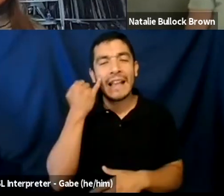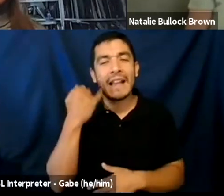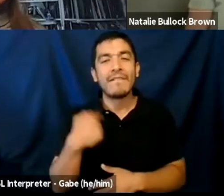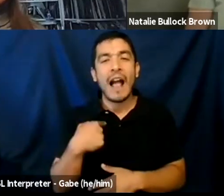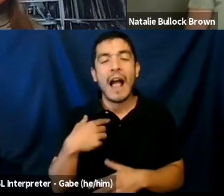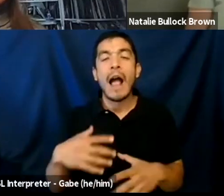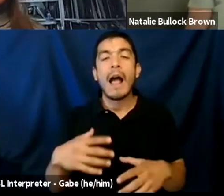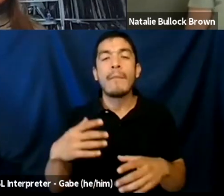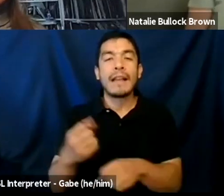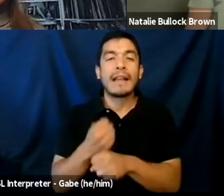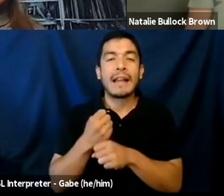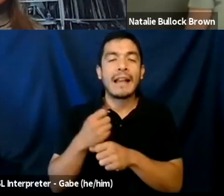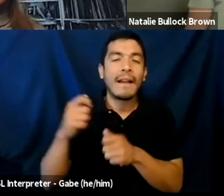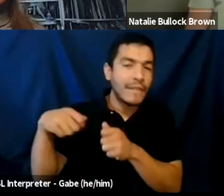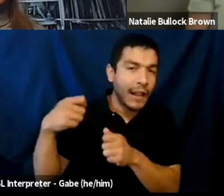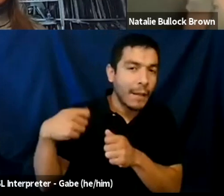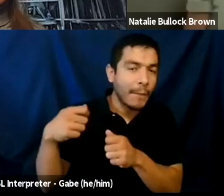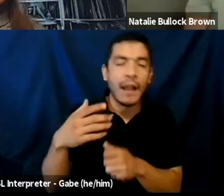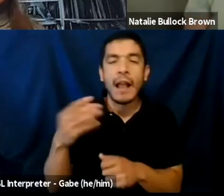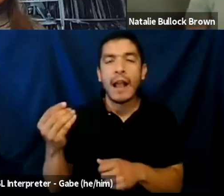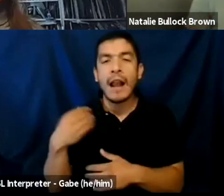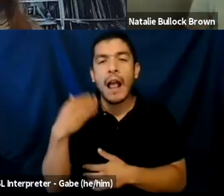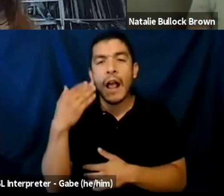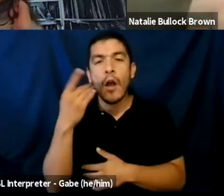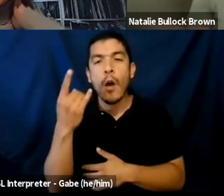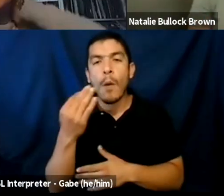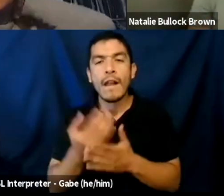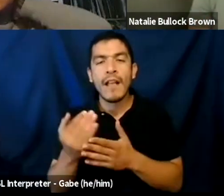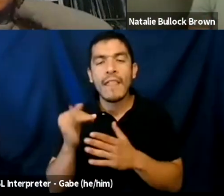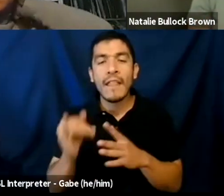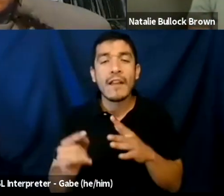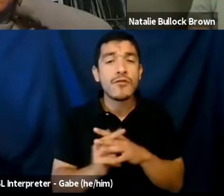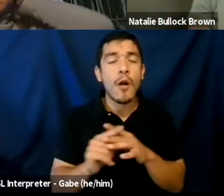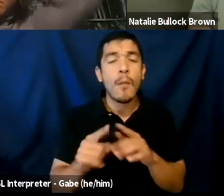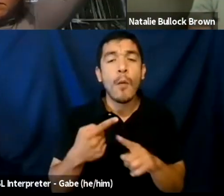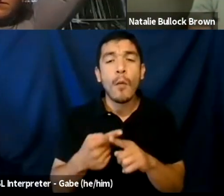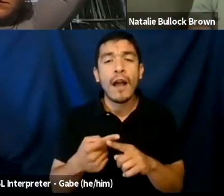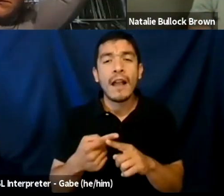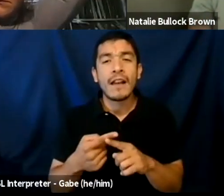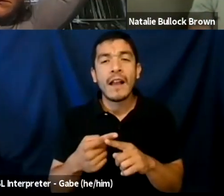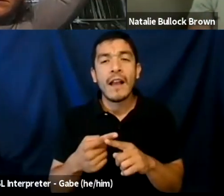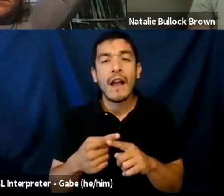And I know one of the things that showed up when filming for the documentary I was specifically in